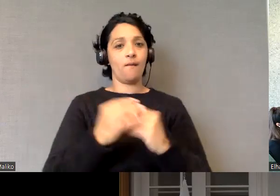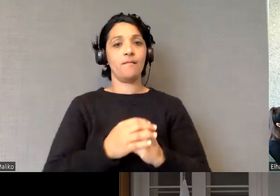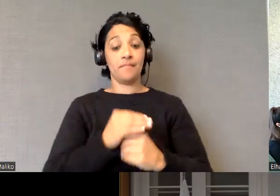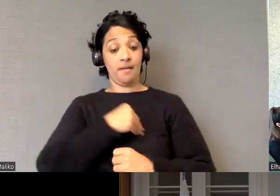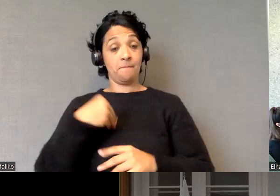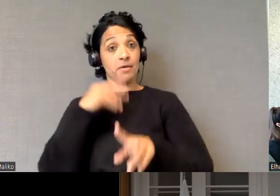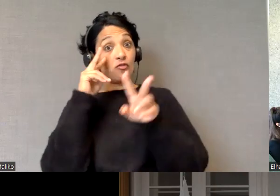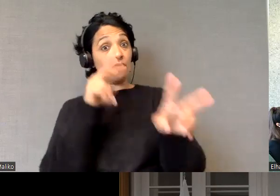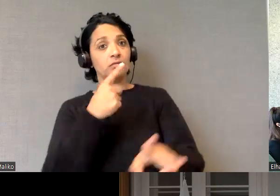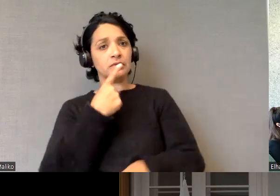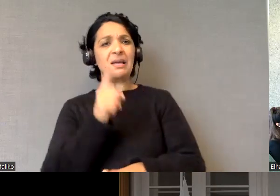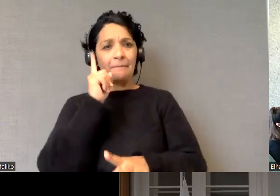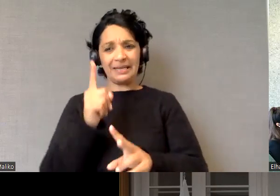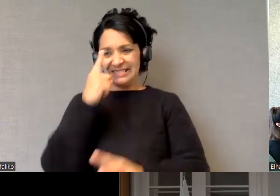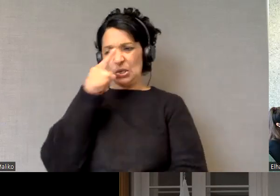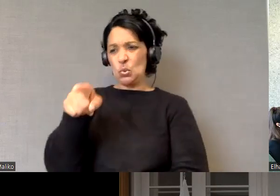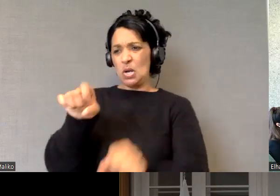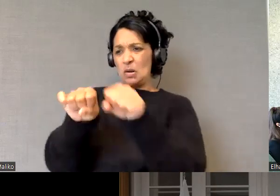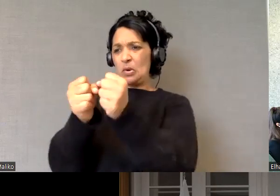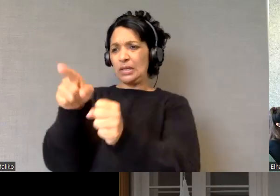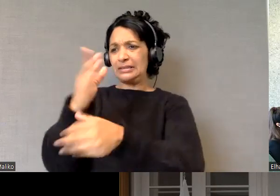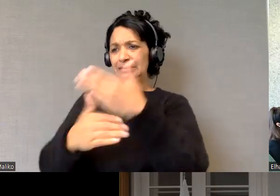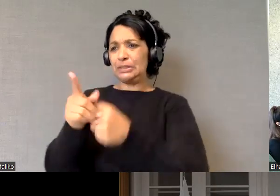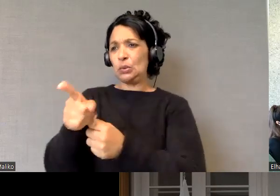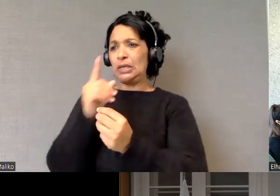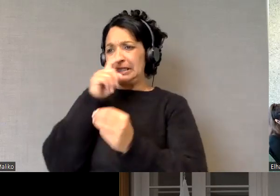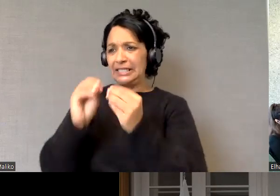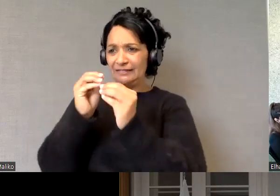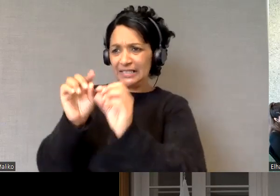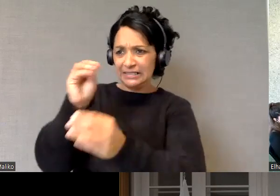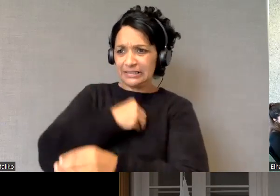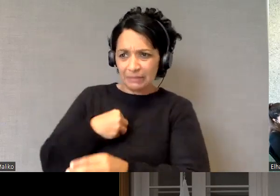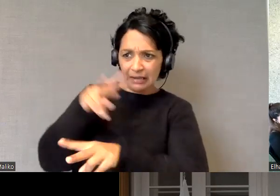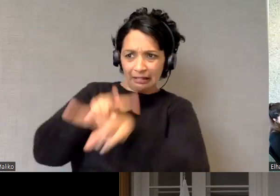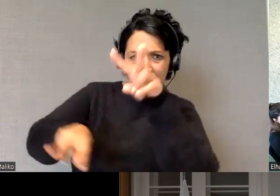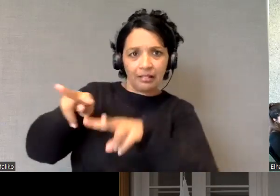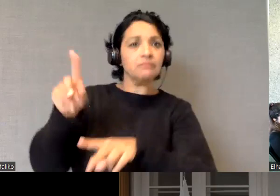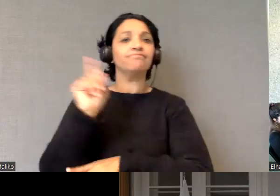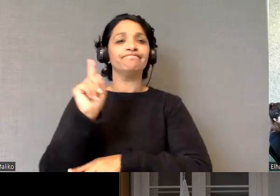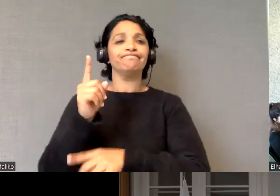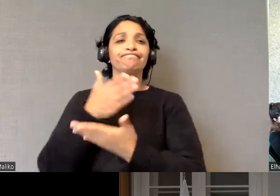that needs to be fixed, and this is also not a proper model of looking at it, the human